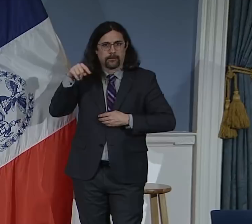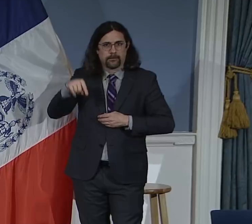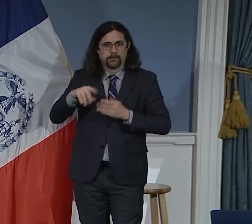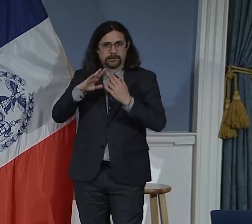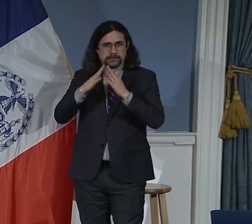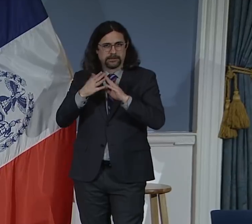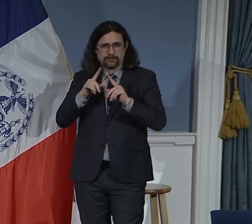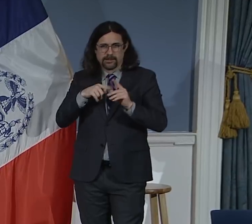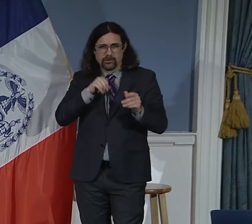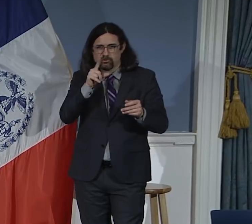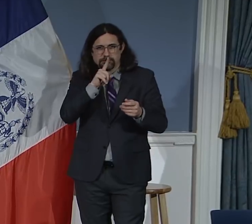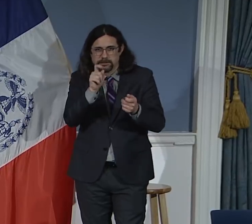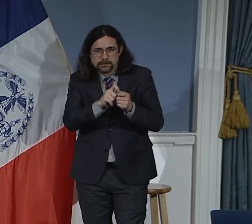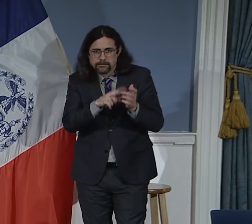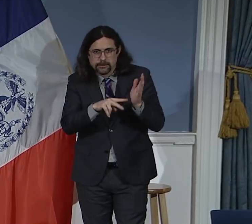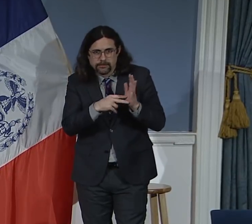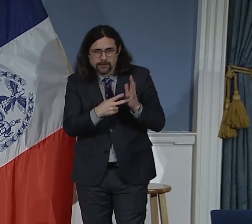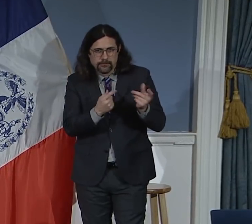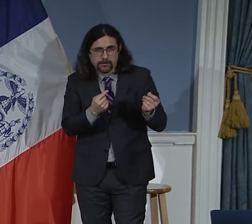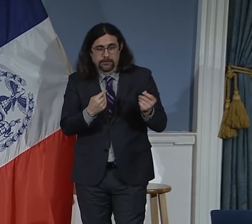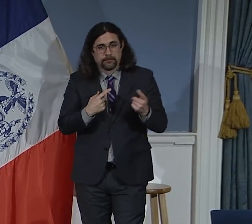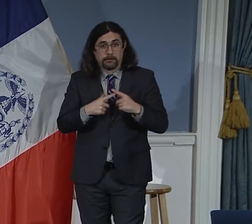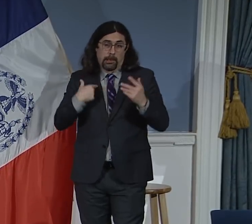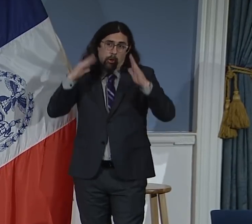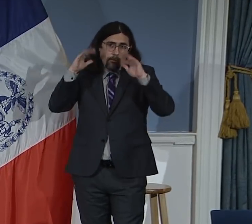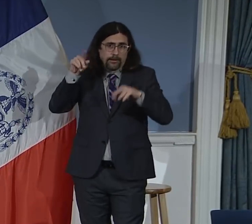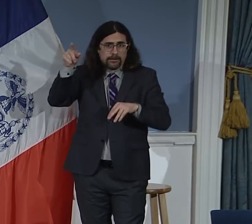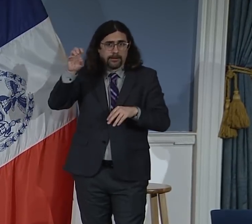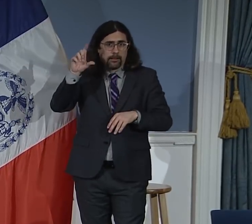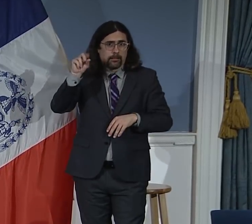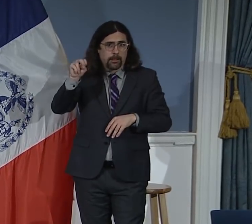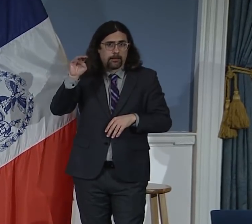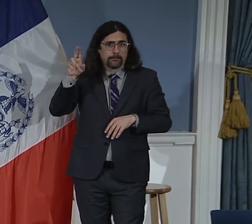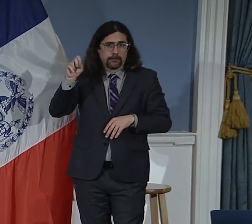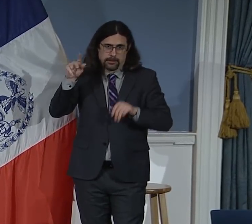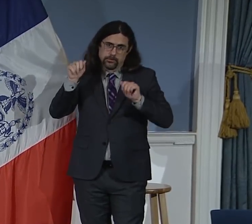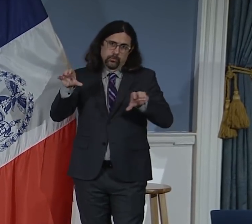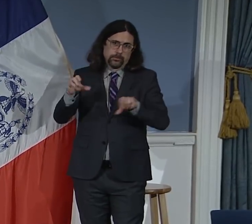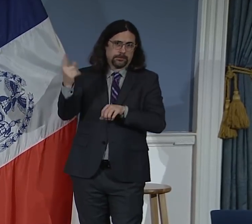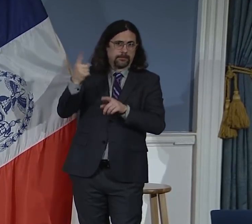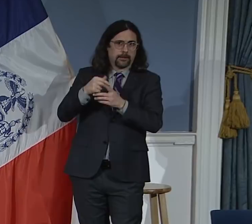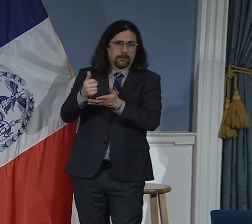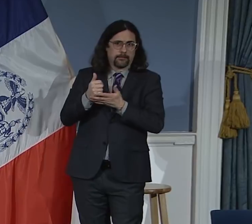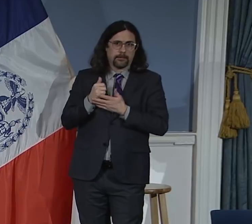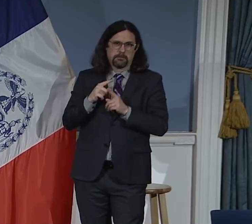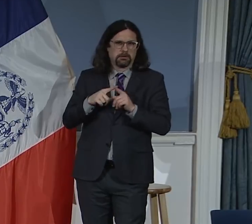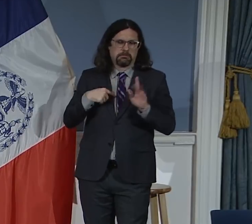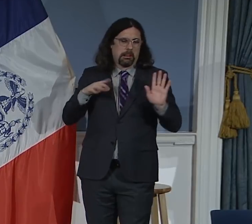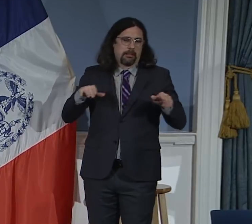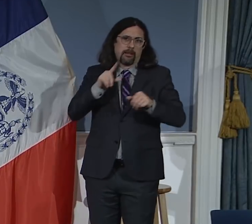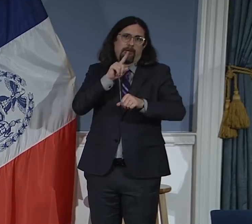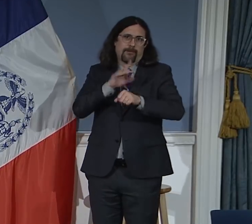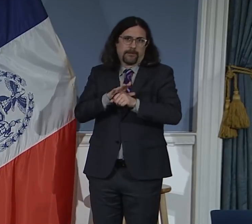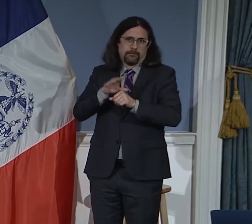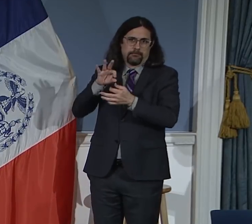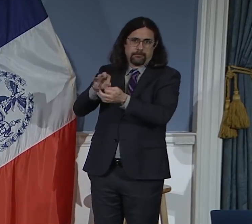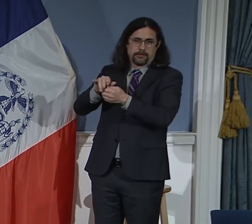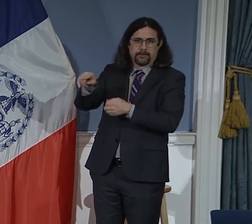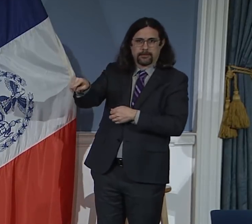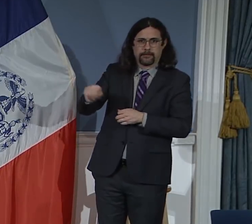MAKE AN IMPACT. YOU KNOW, I'M HOLDING THE OUT THE HOPEFUL IDEA THAT HE COULD DO SOMETHING THAT'S IMPORTANT HERE, BUT WE HAVE NOT BEEN ABLE TO